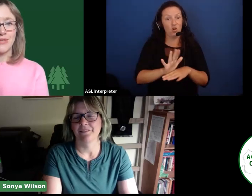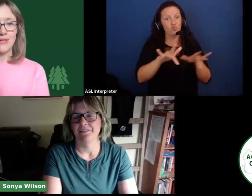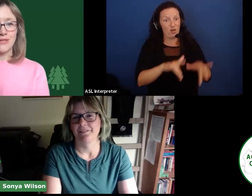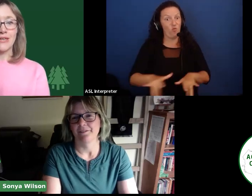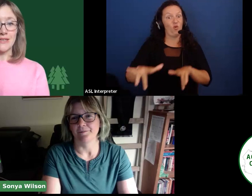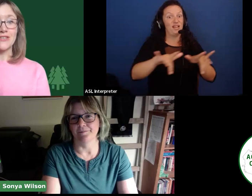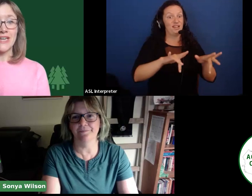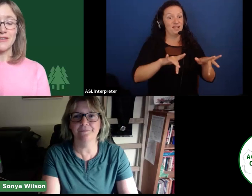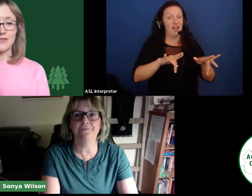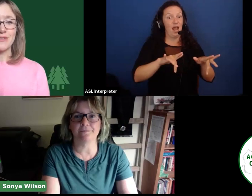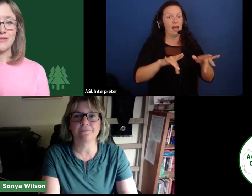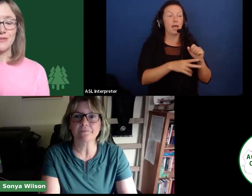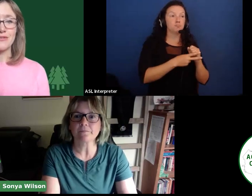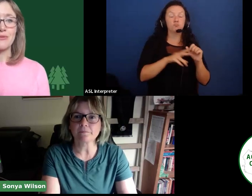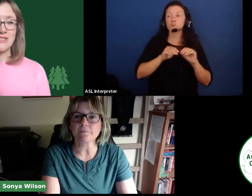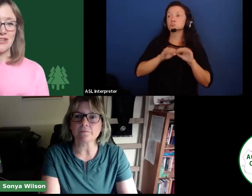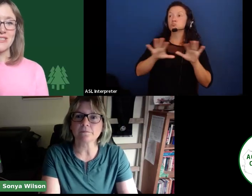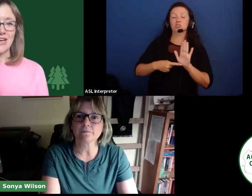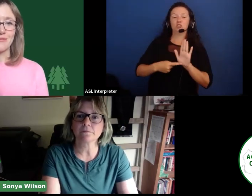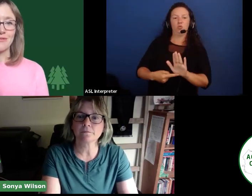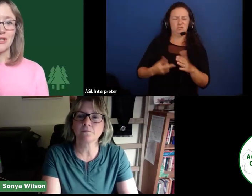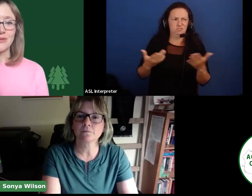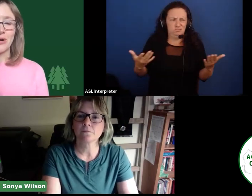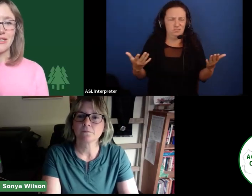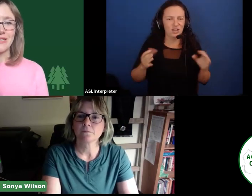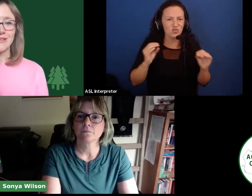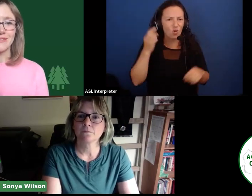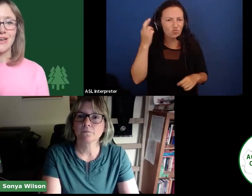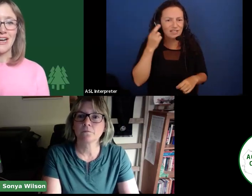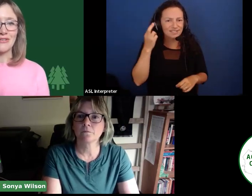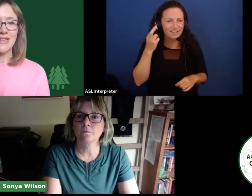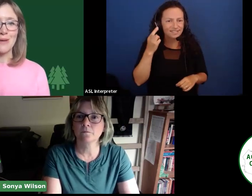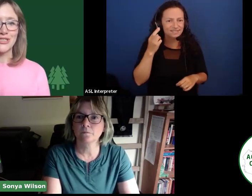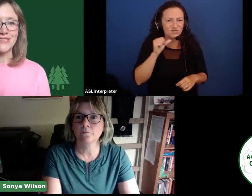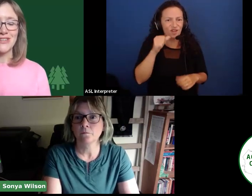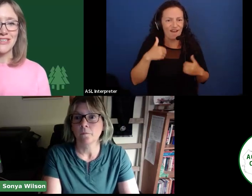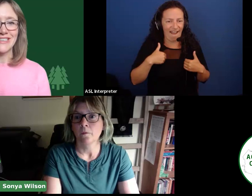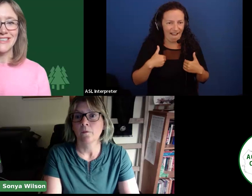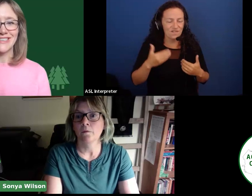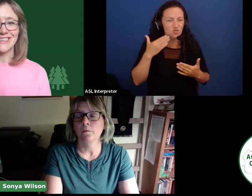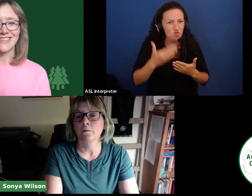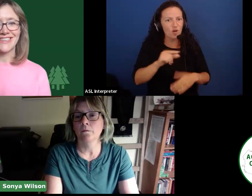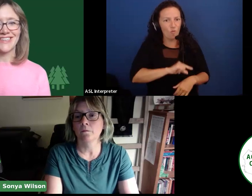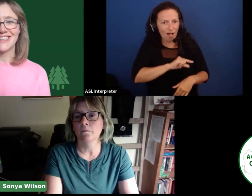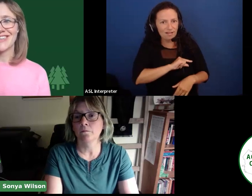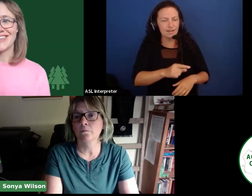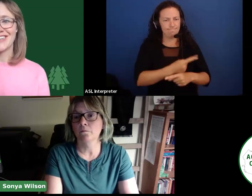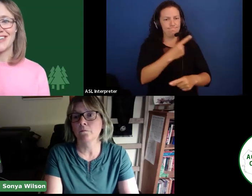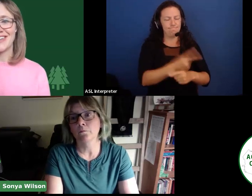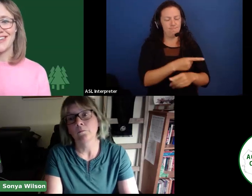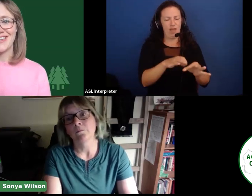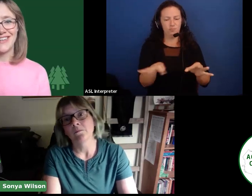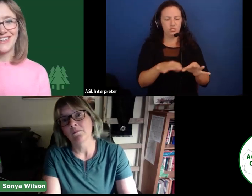At a later date. There's no reason not to have good quality accurate captions on it.